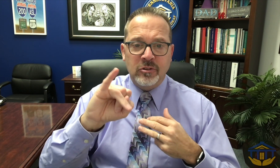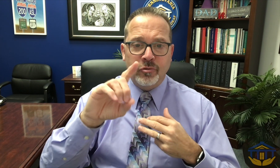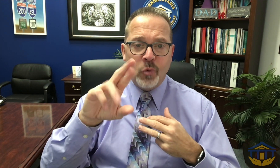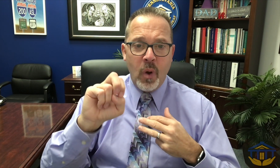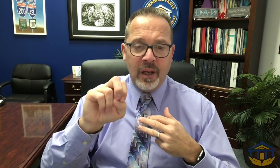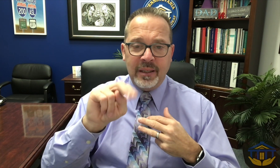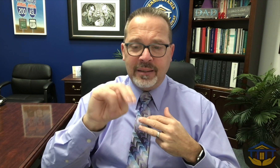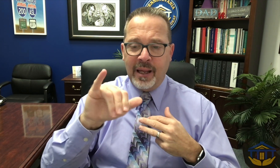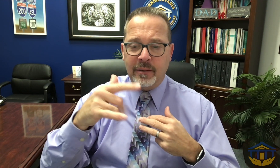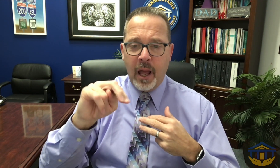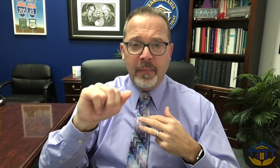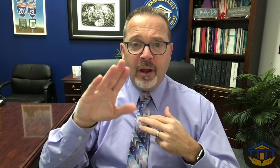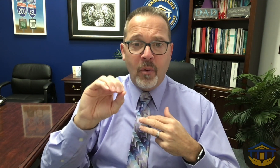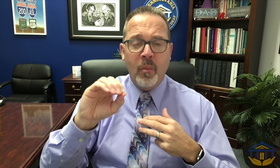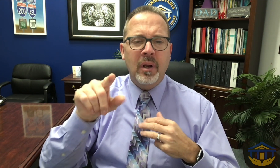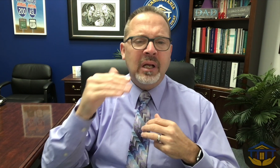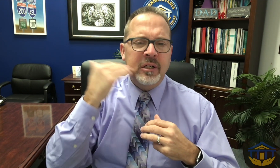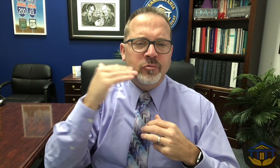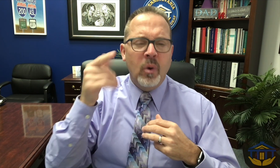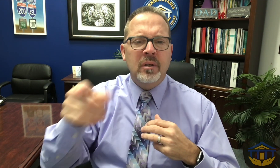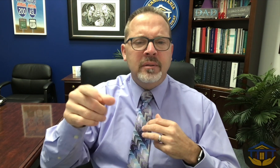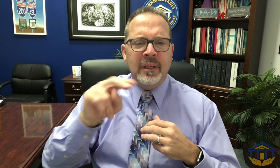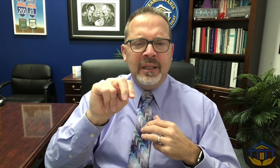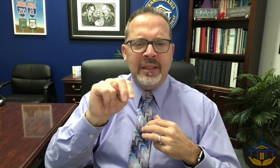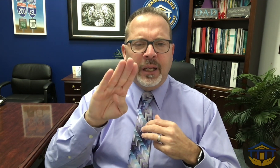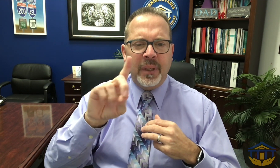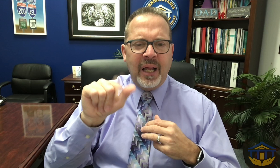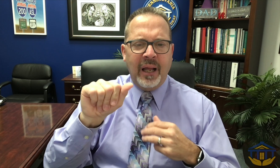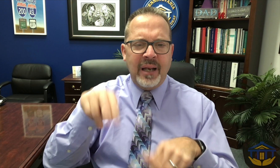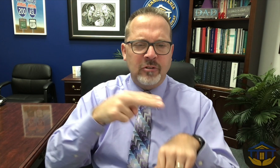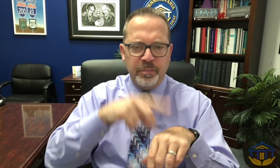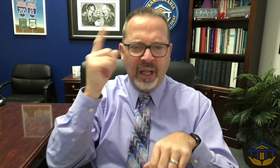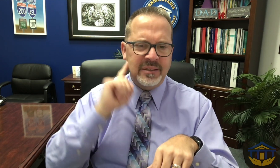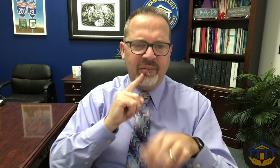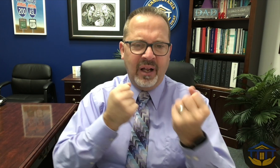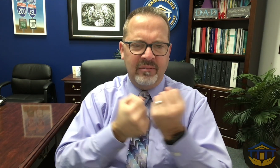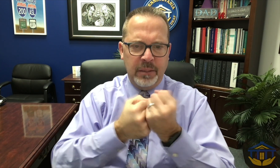The following year we recognized Isidore Niyongabo. He was the president of National Black